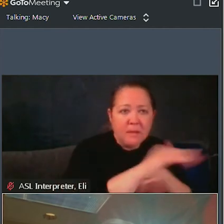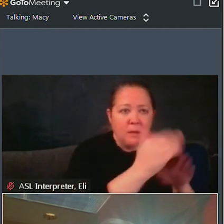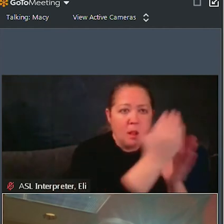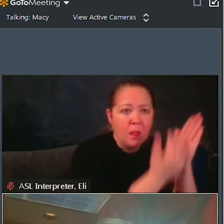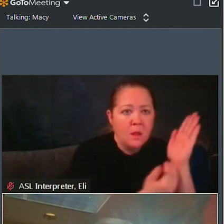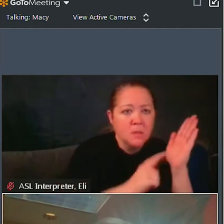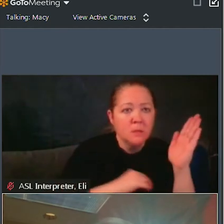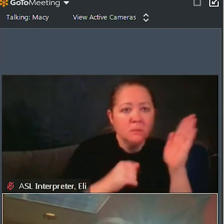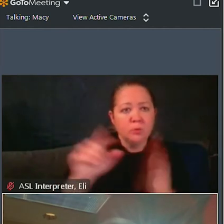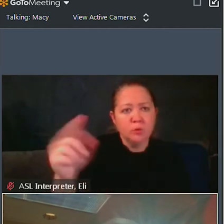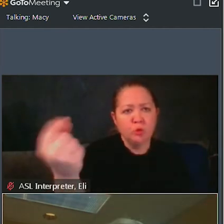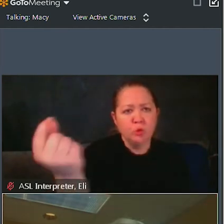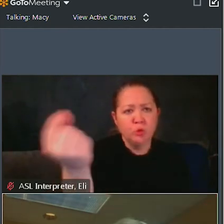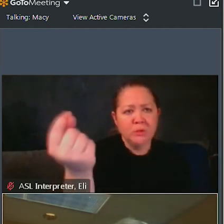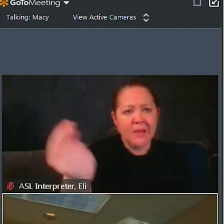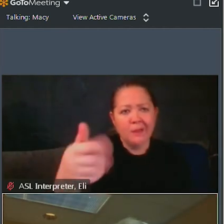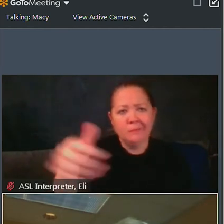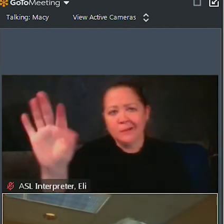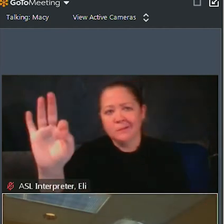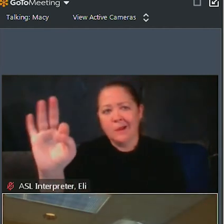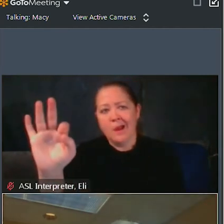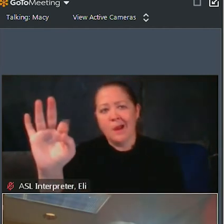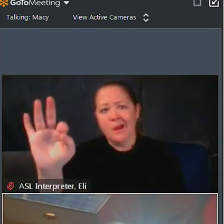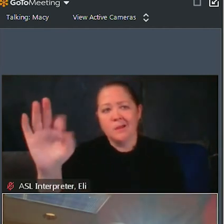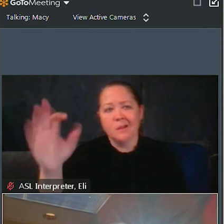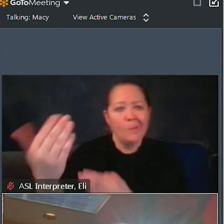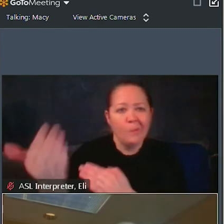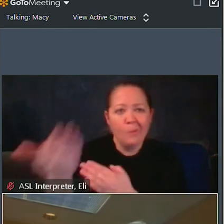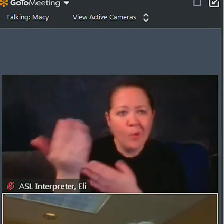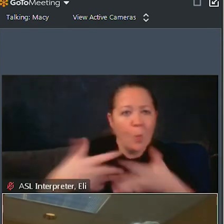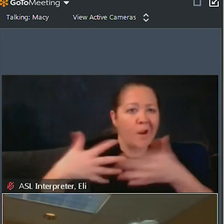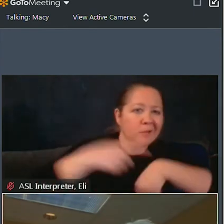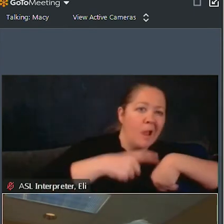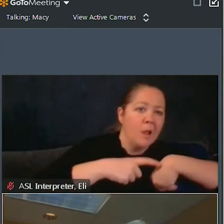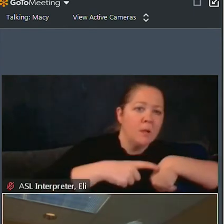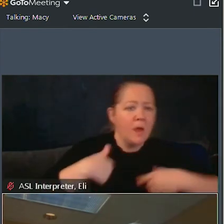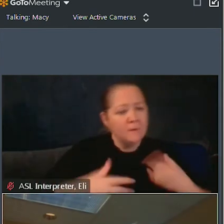we have even more people have signed on the list. I haven't submitted that to you.